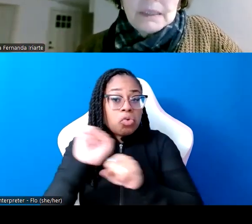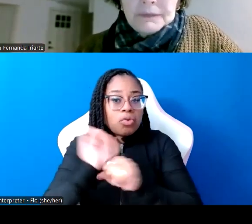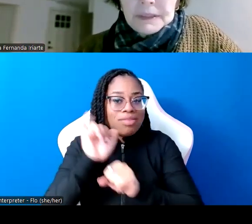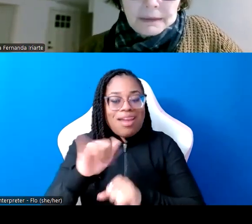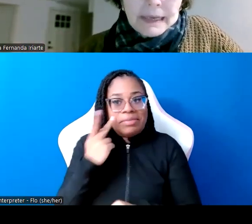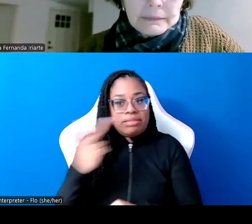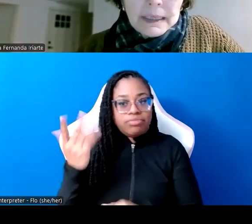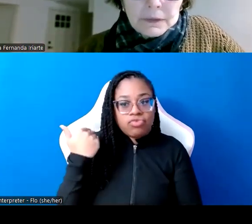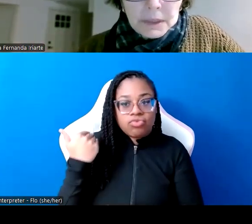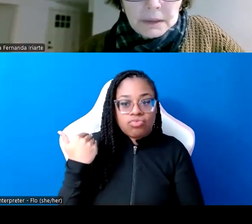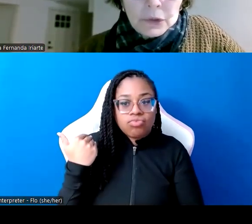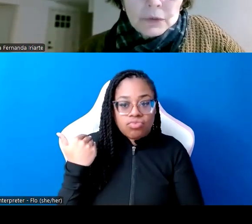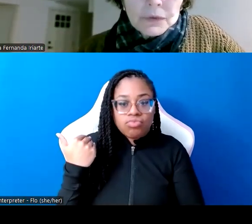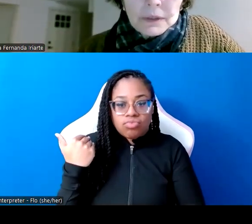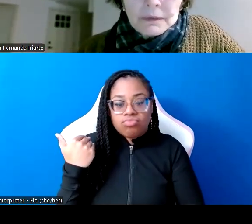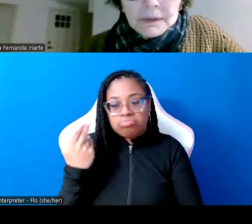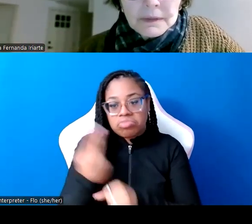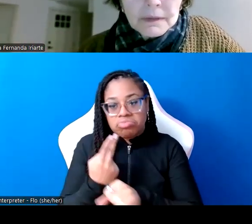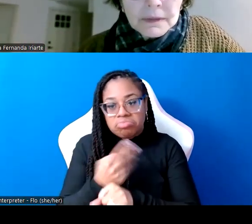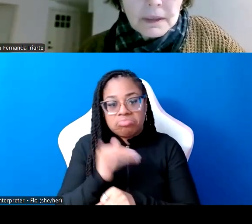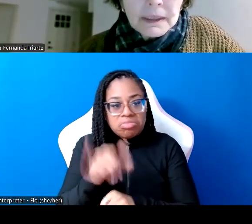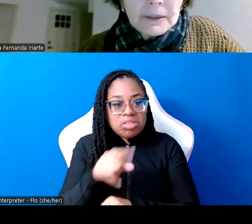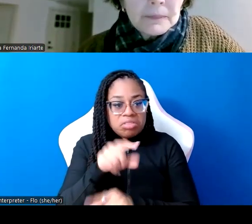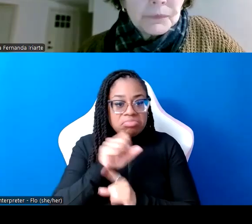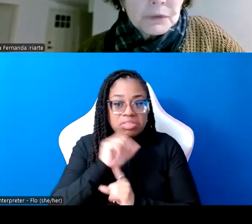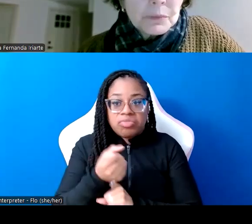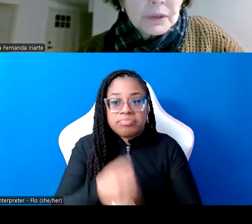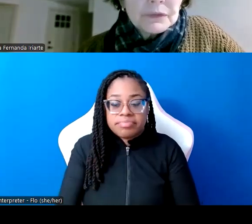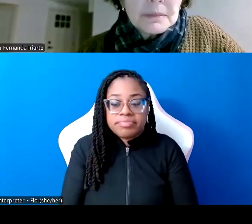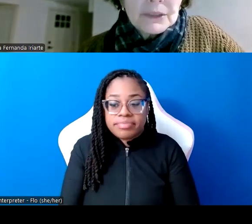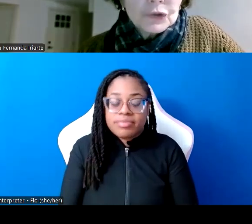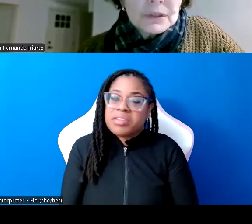I've seen that being used in this scenario. There's more information